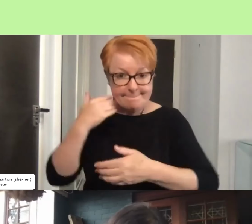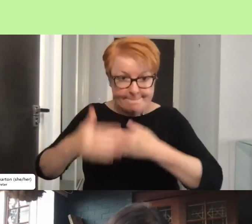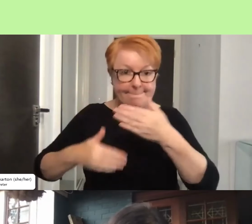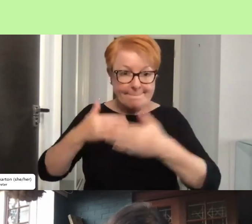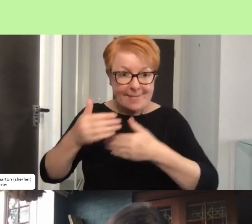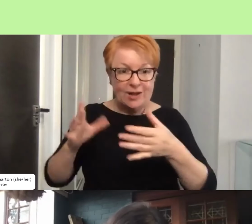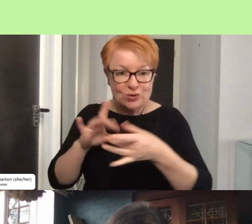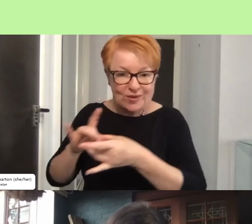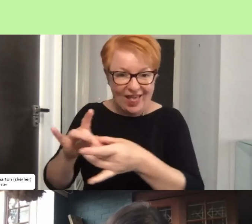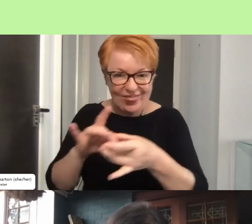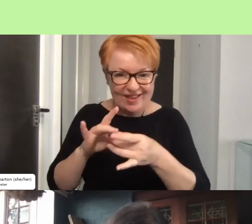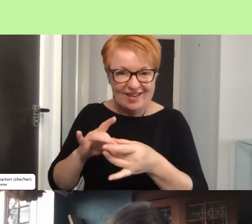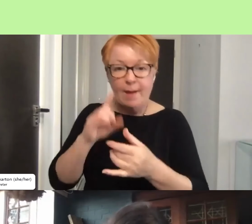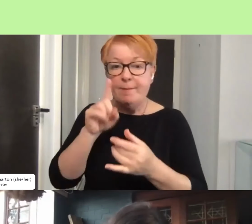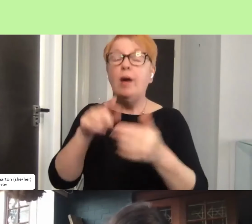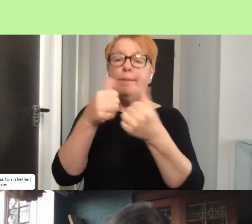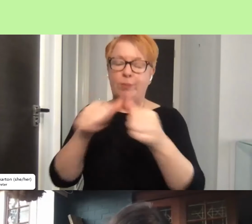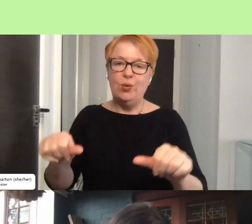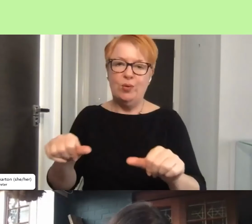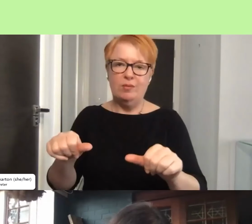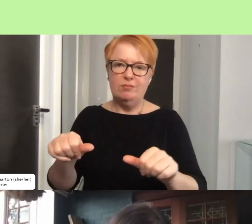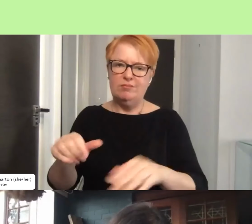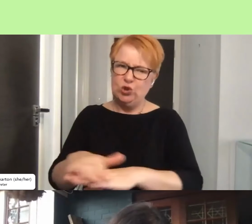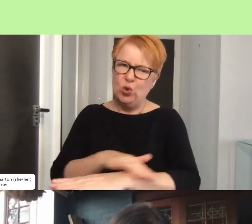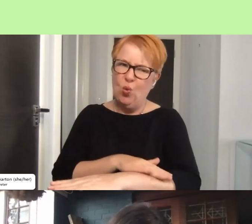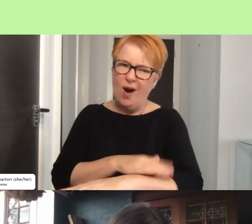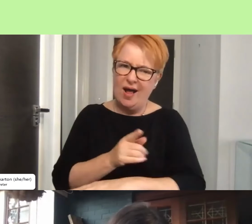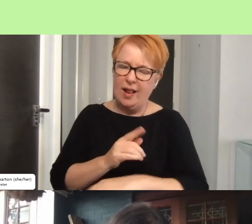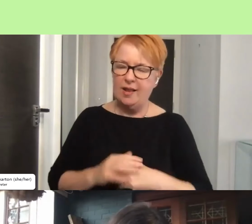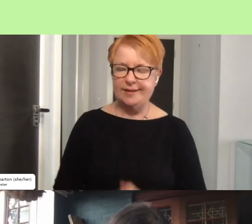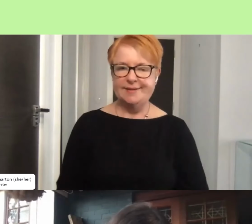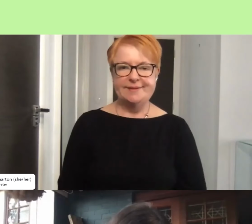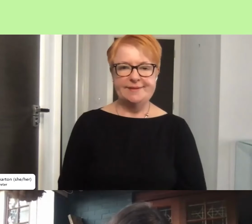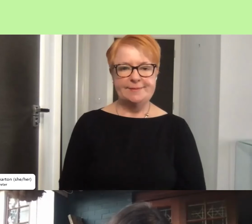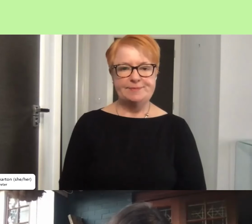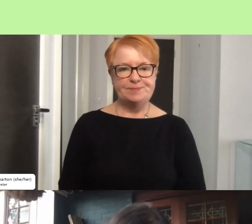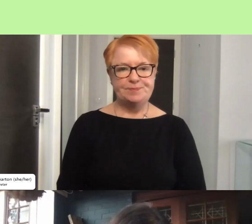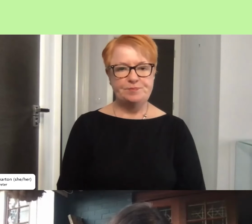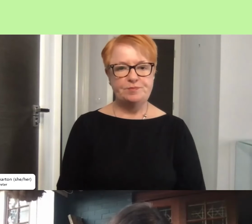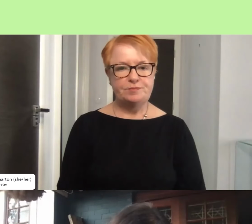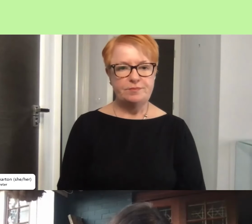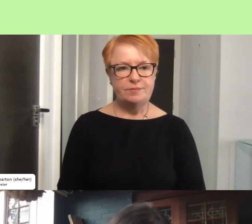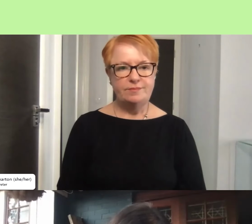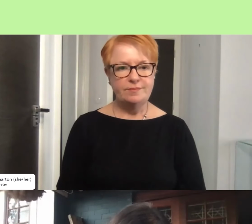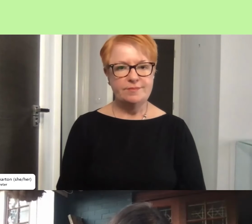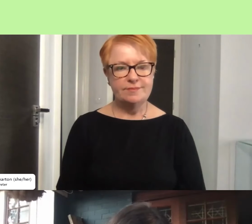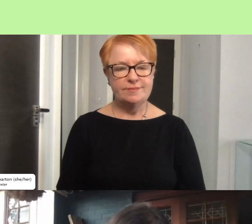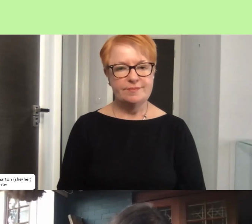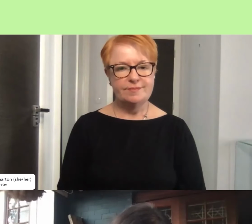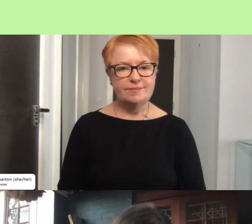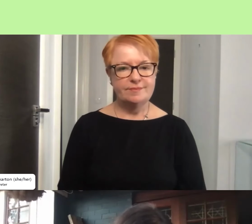But what in the end, we did that. And then we did a project where, which was actually a government mission where